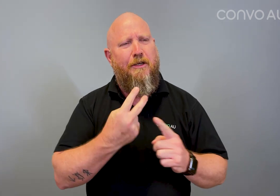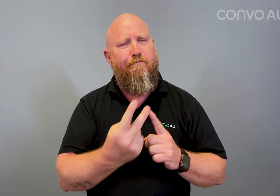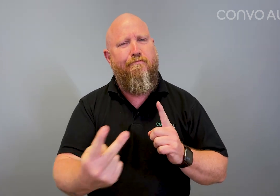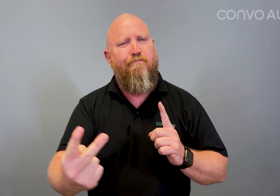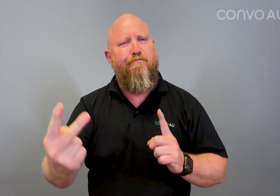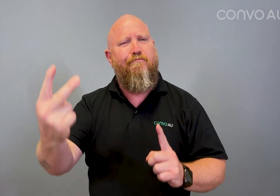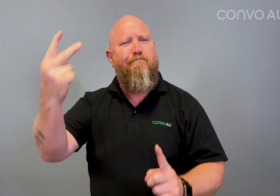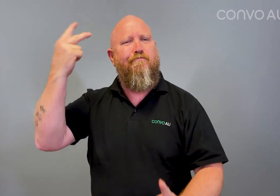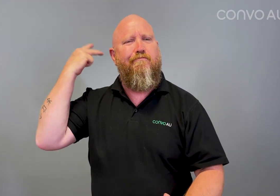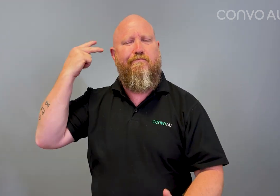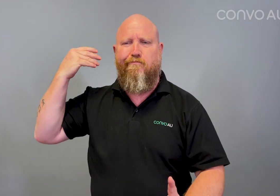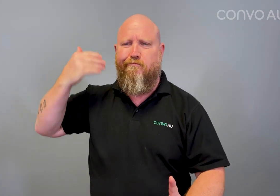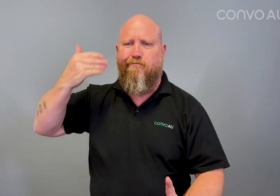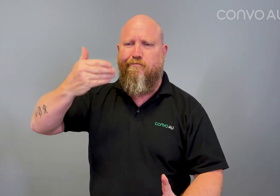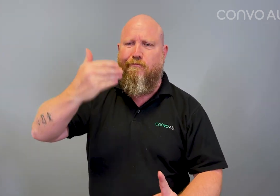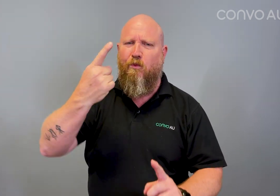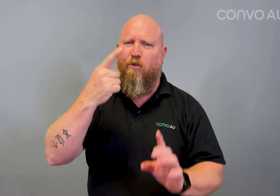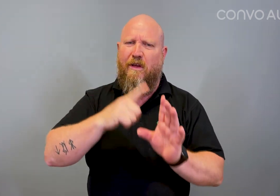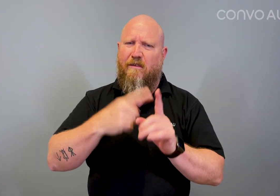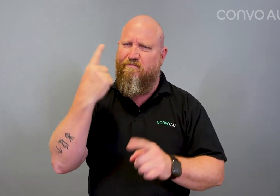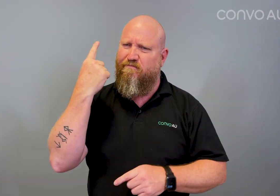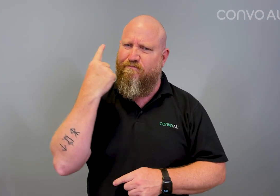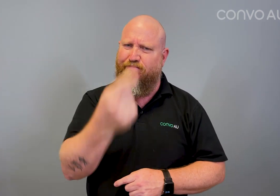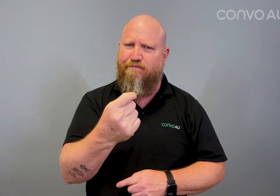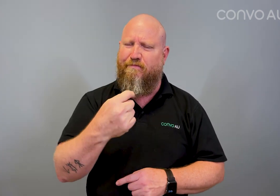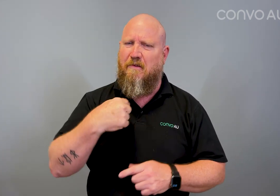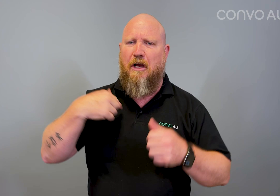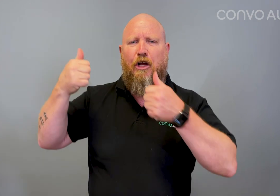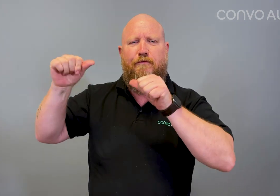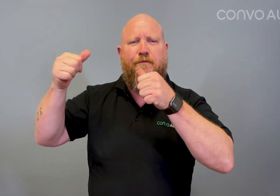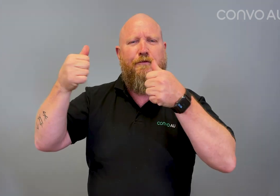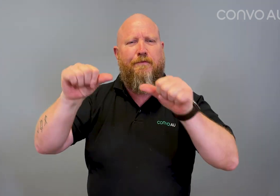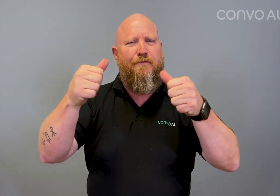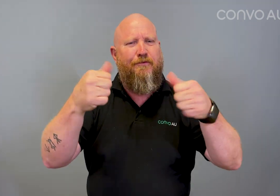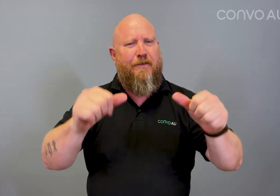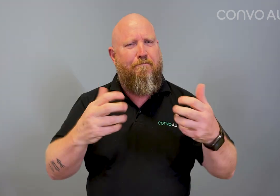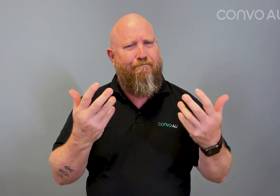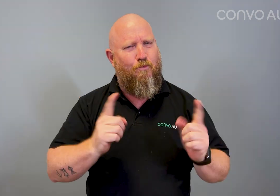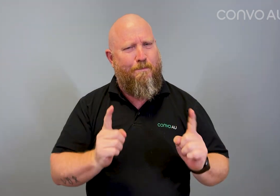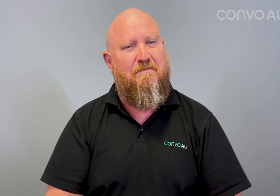we often take time to reflect on the year that has gone by, our achievements and milestones.